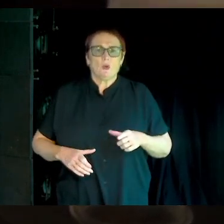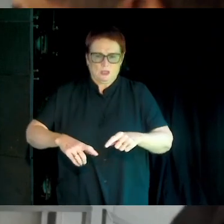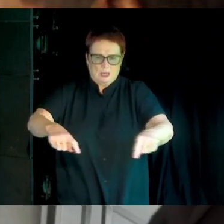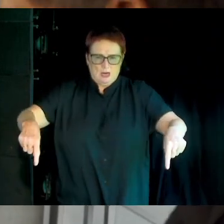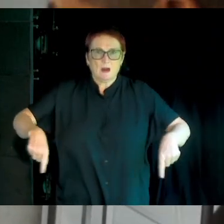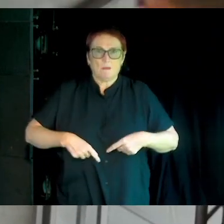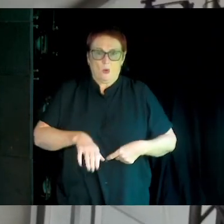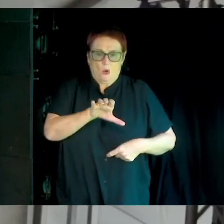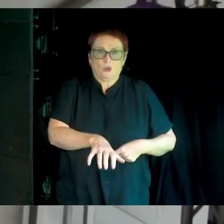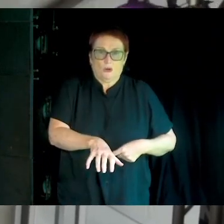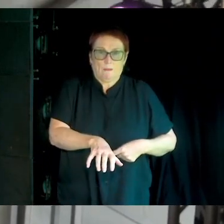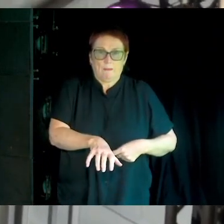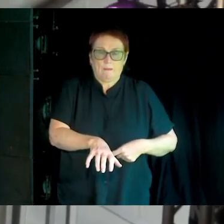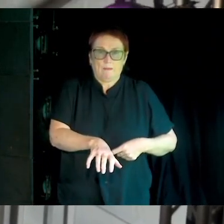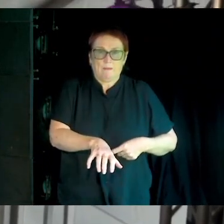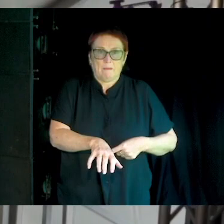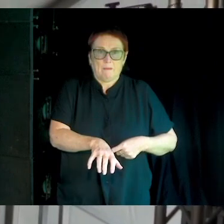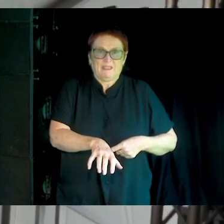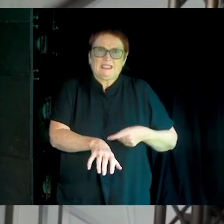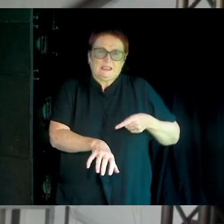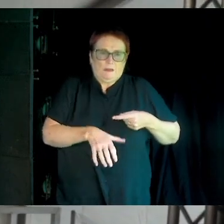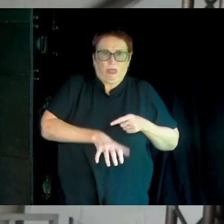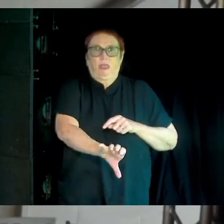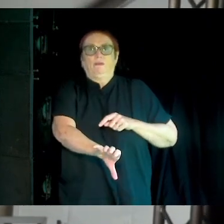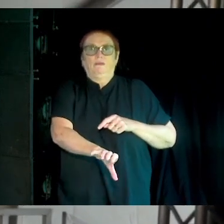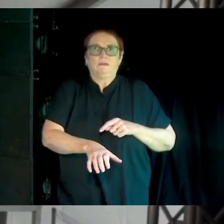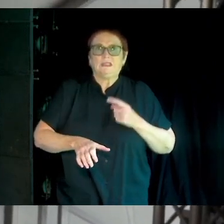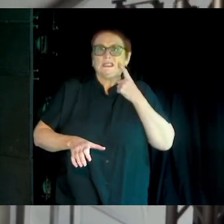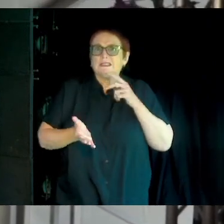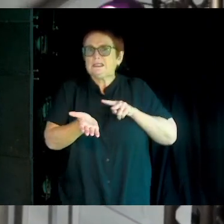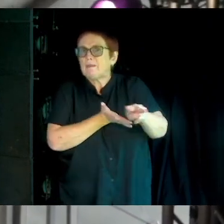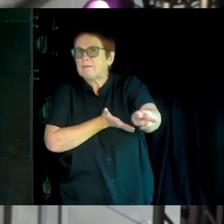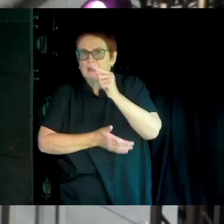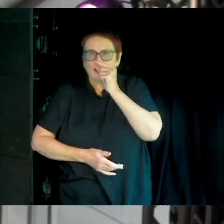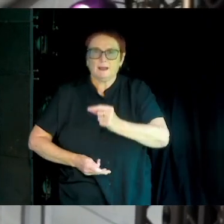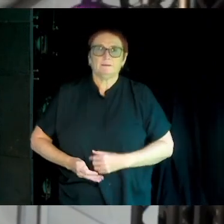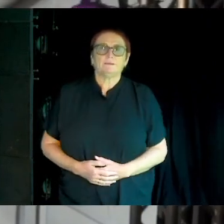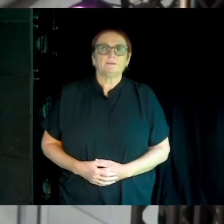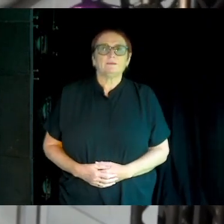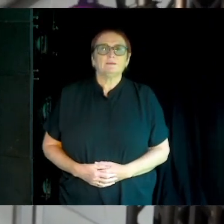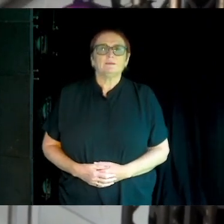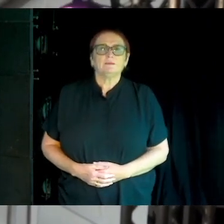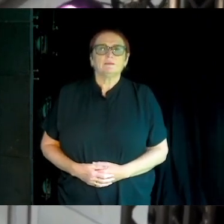it's actually quite slippery slippery yes very slippery so I'm going to put a tea towel